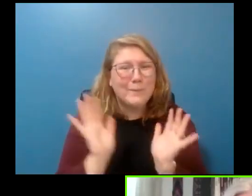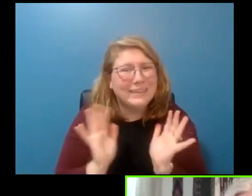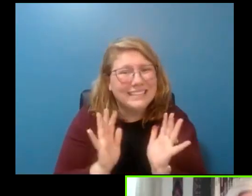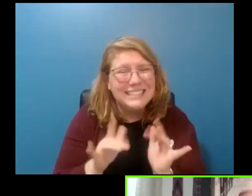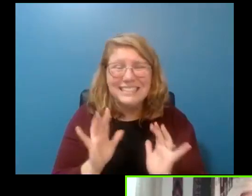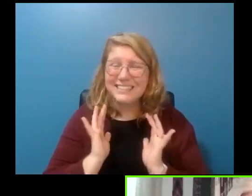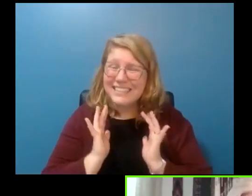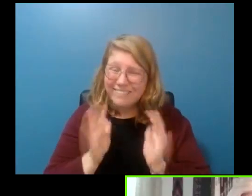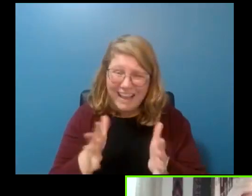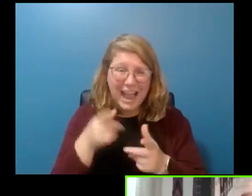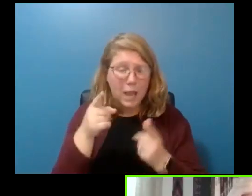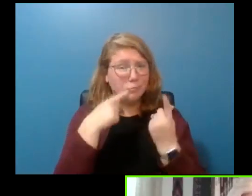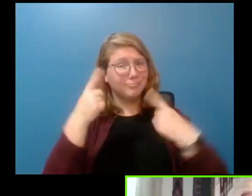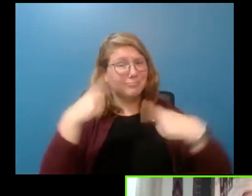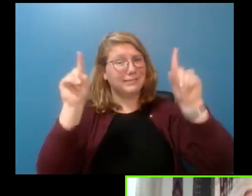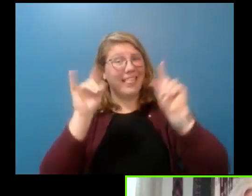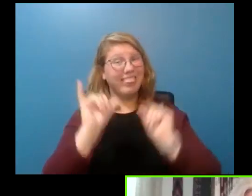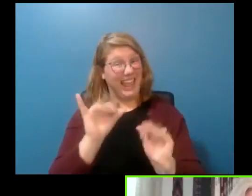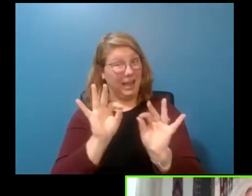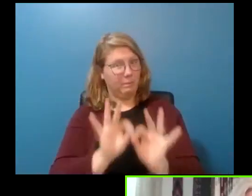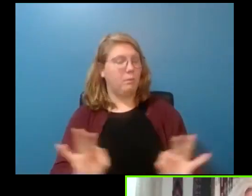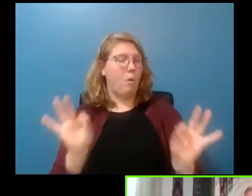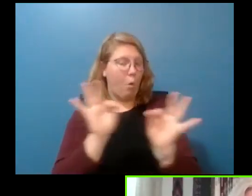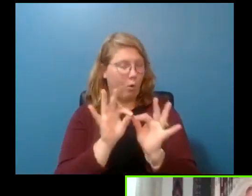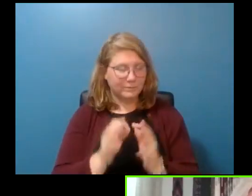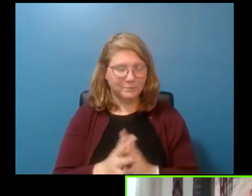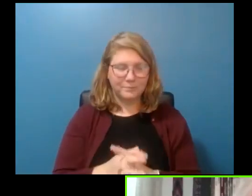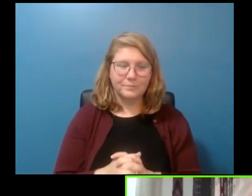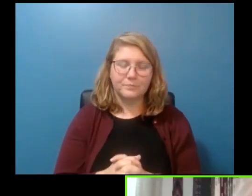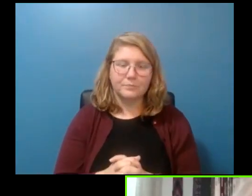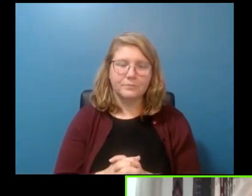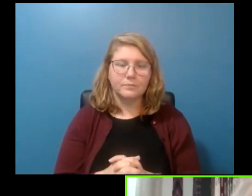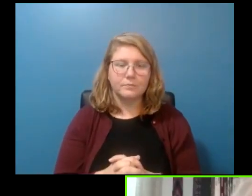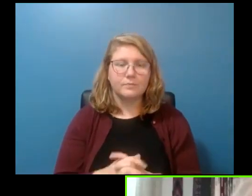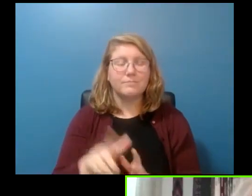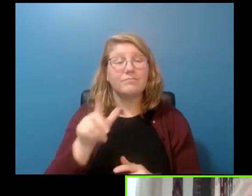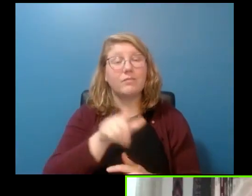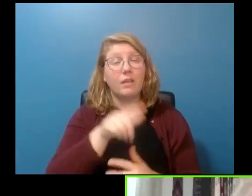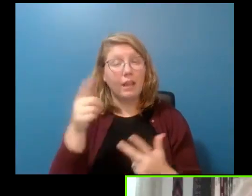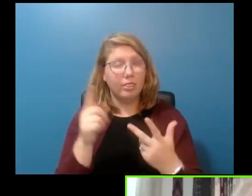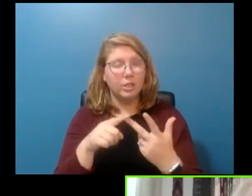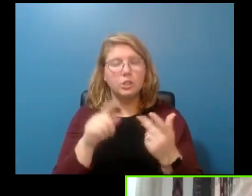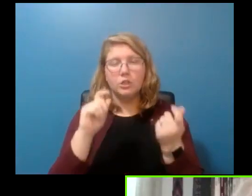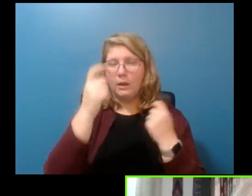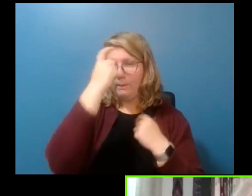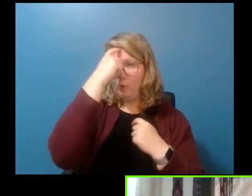little kids sending pictures into nursing homes when they were kind of shutdown in